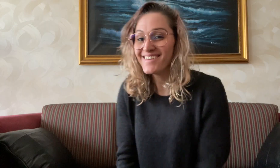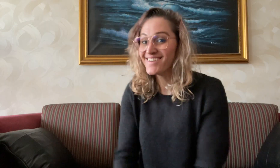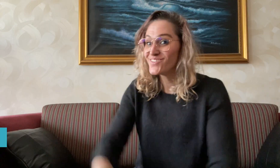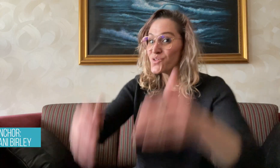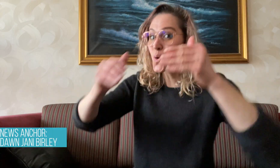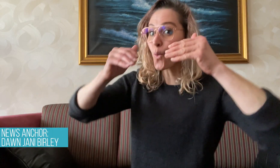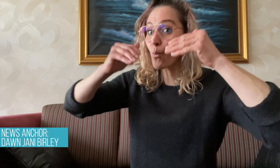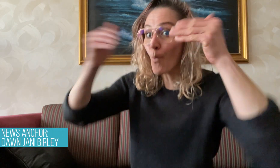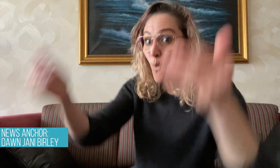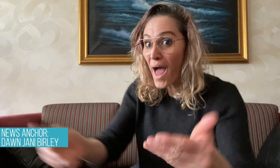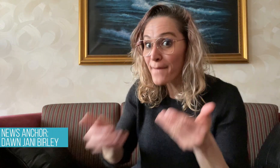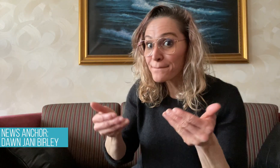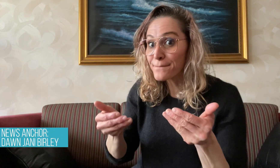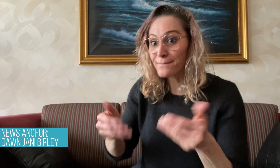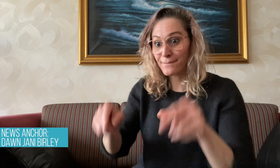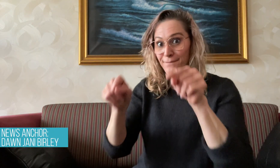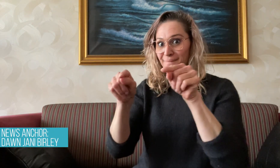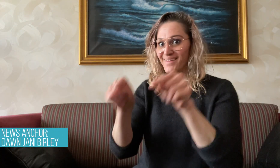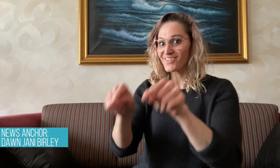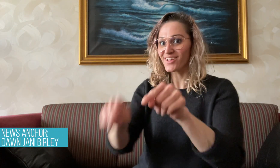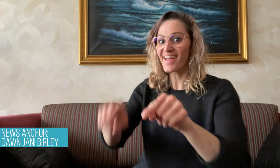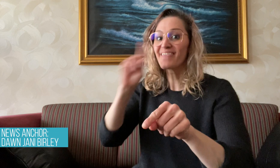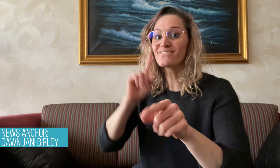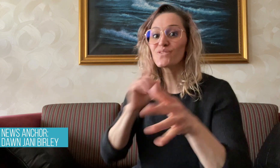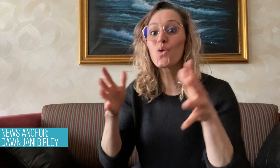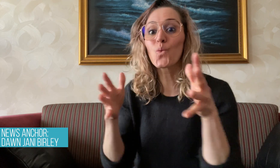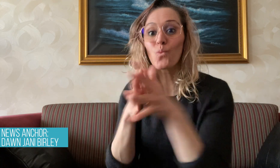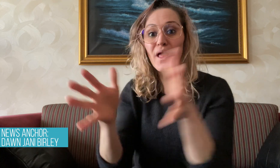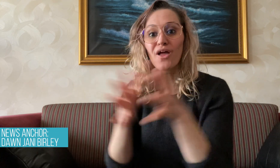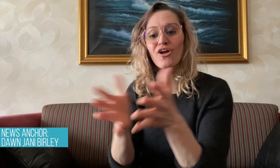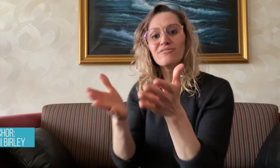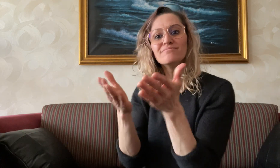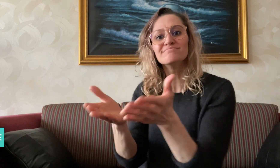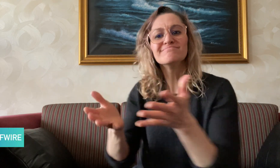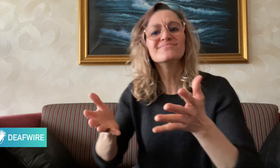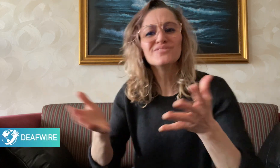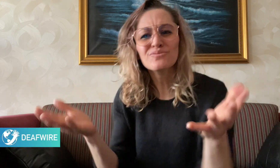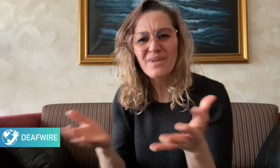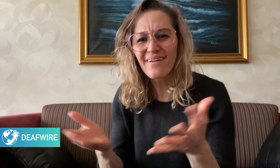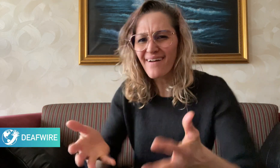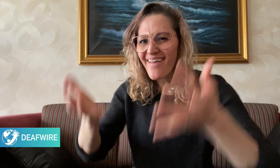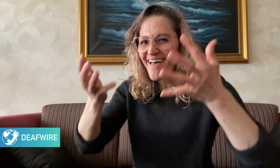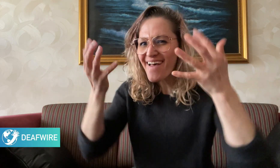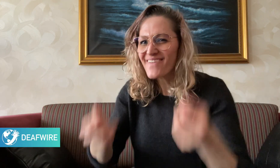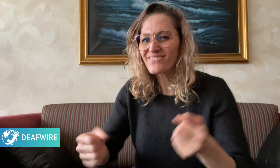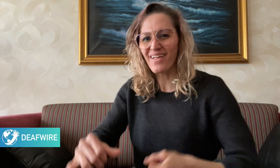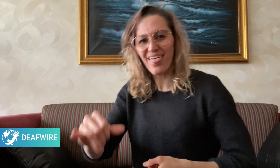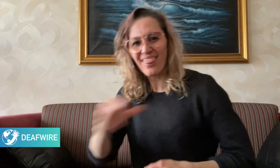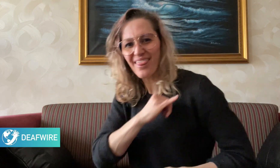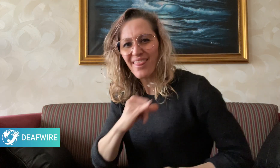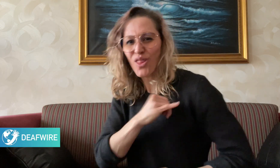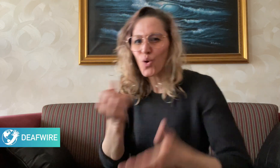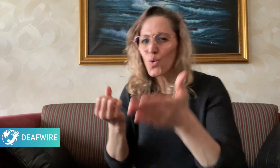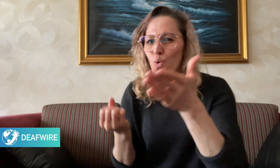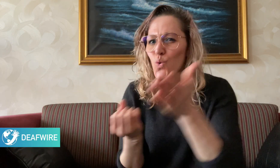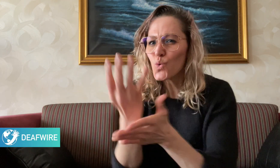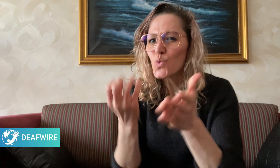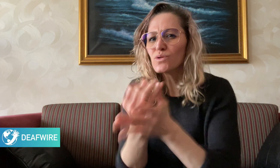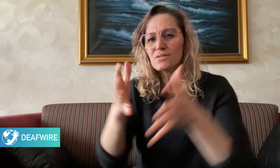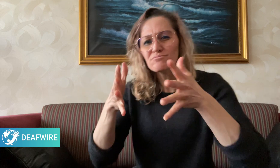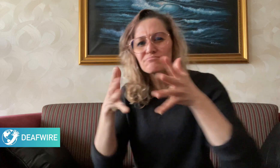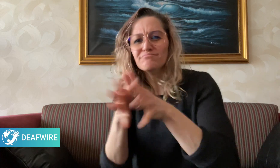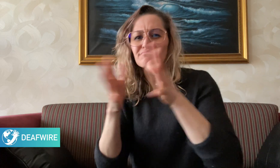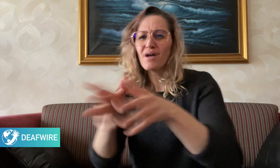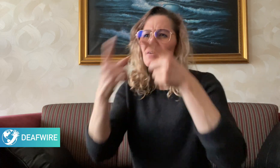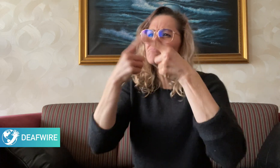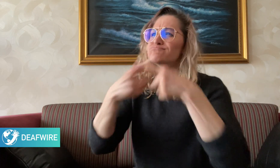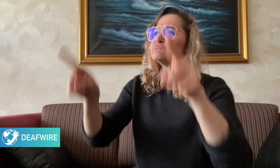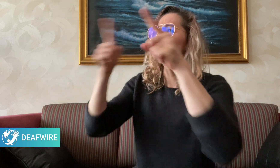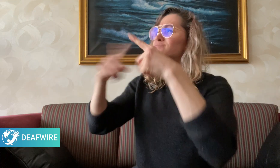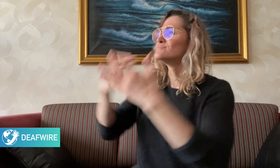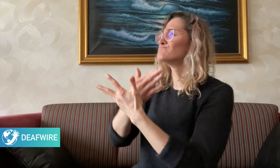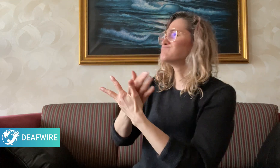Welcome to DeafWire where we share interesting news stories